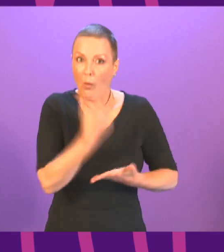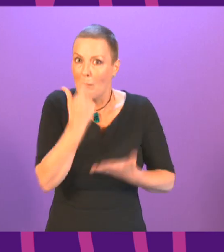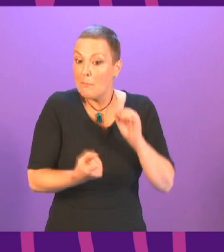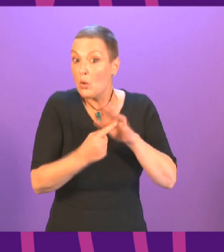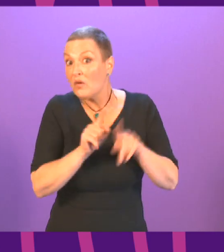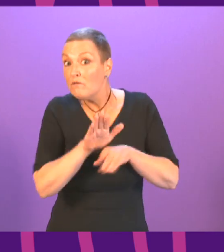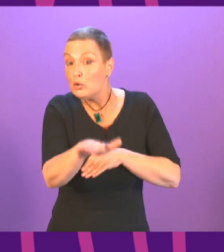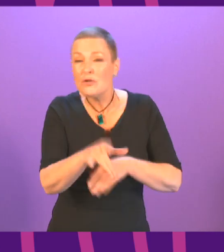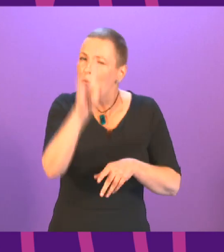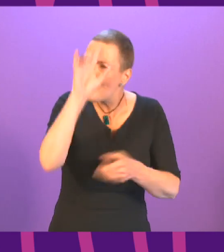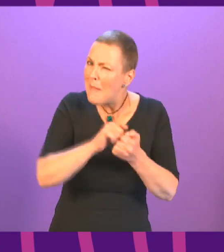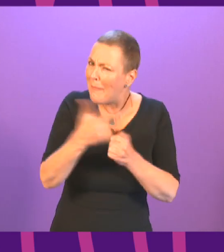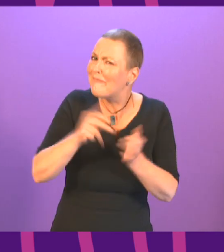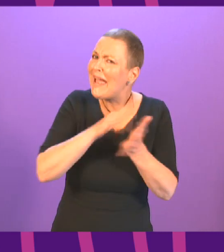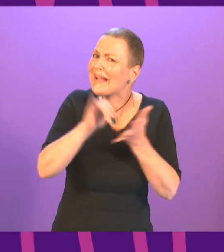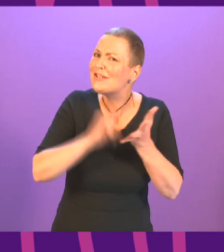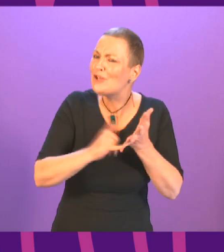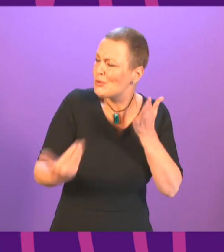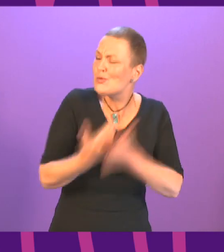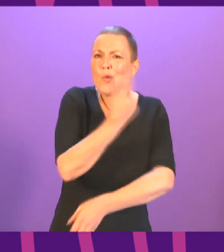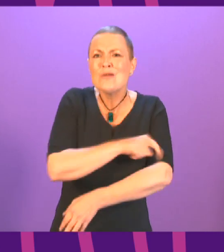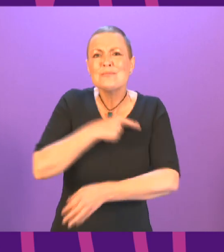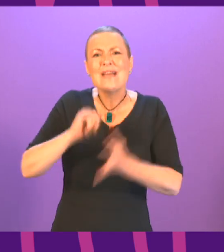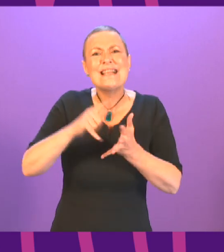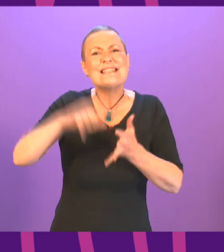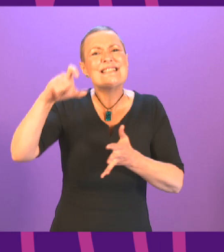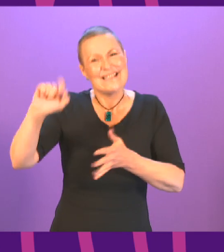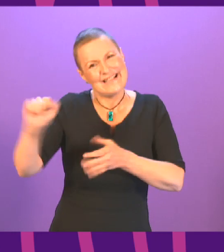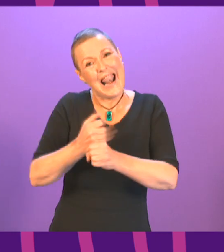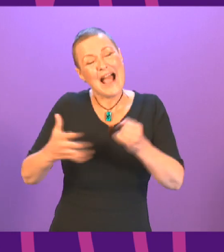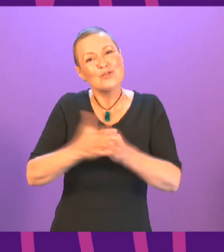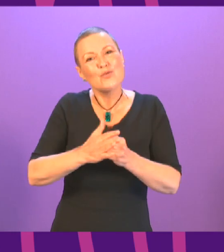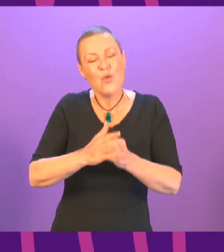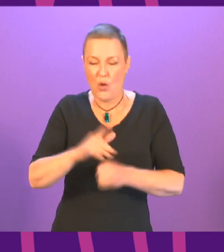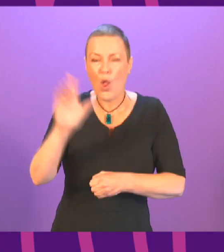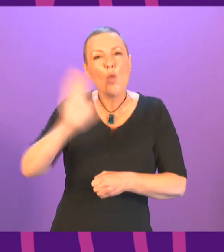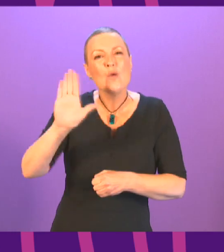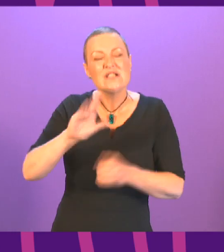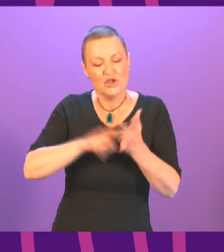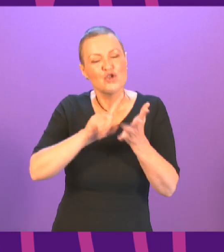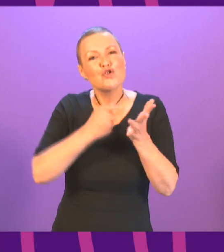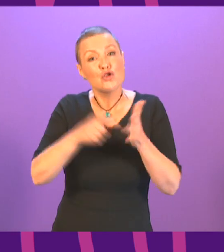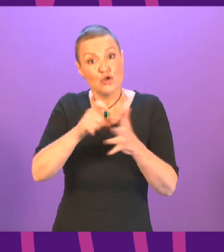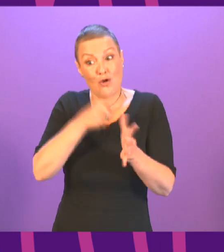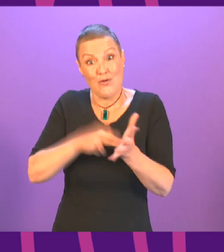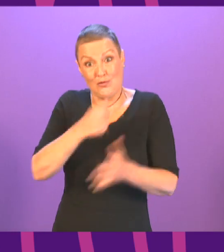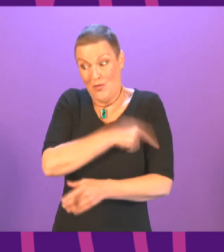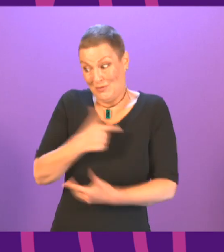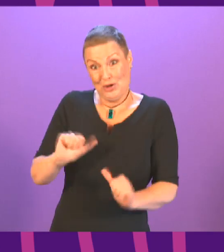we have the NHS Louisa Jordan standing ready to help if demand from Covid necessitates